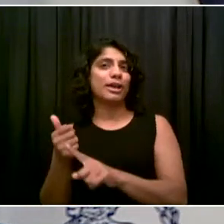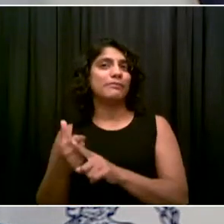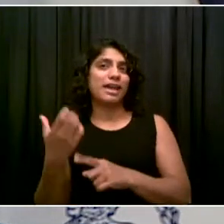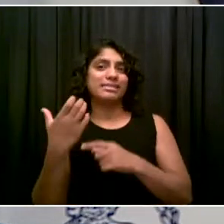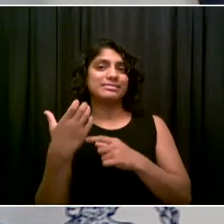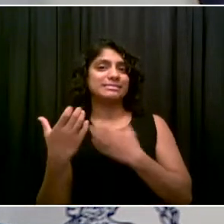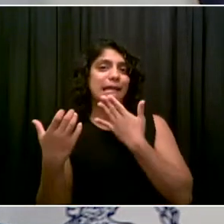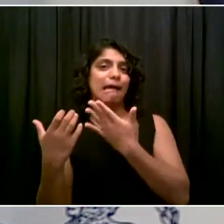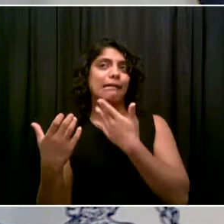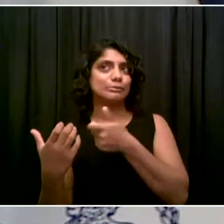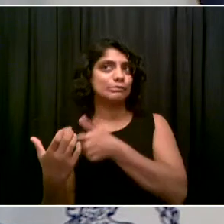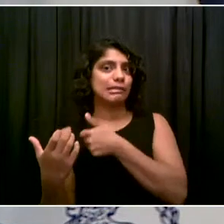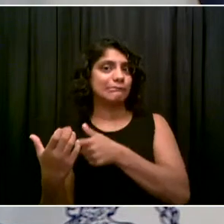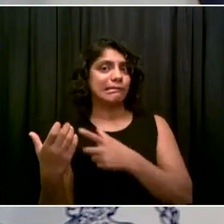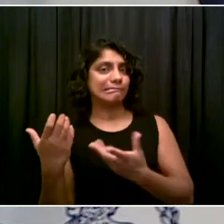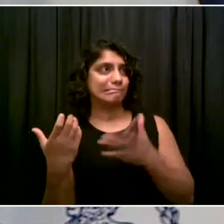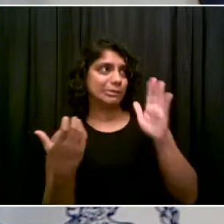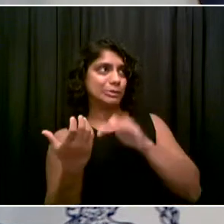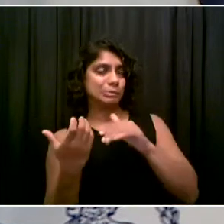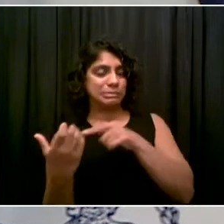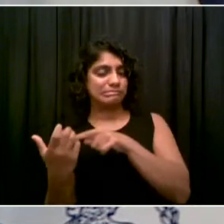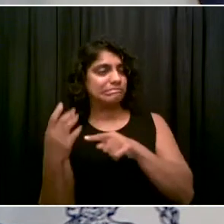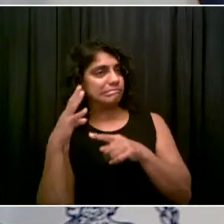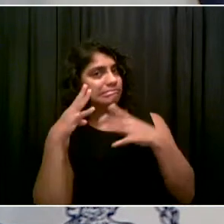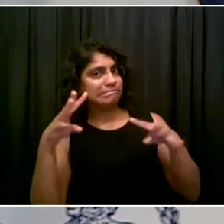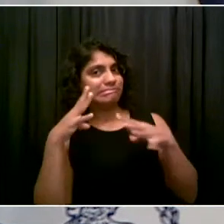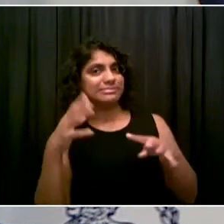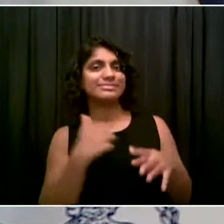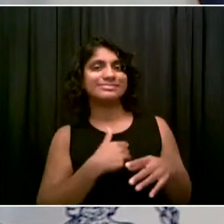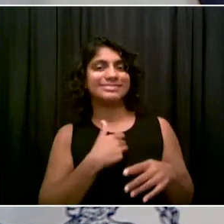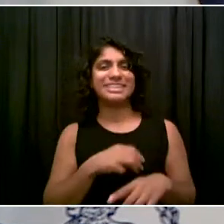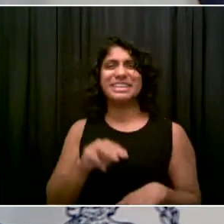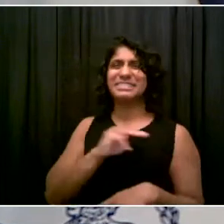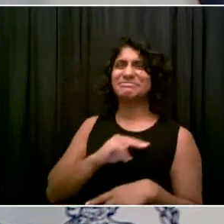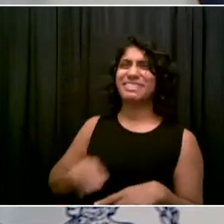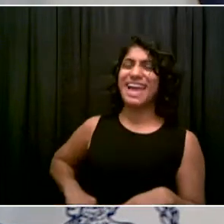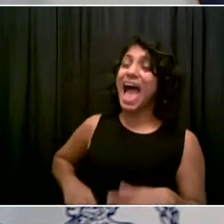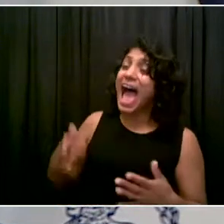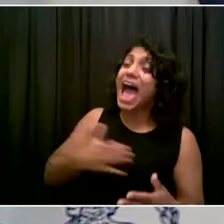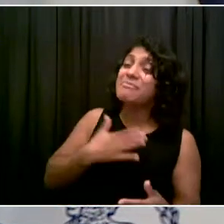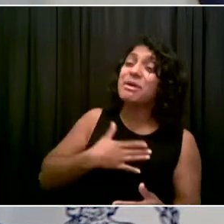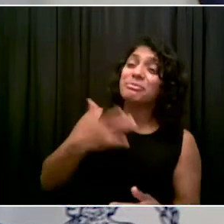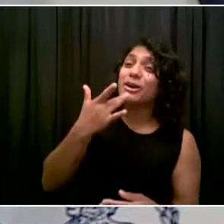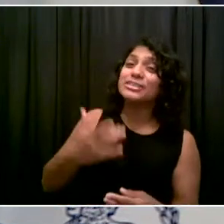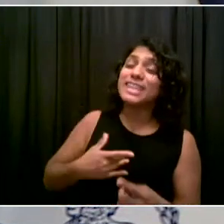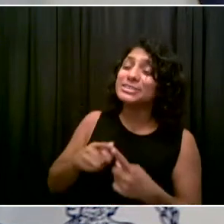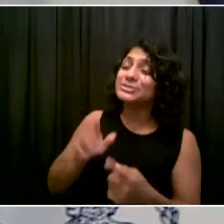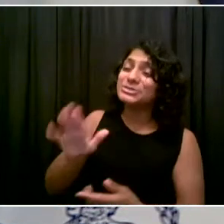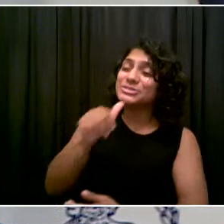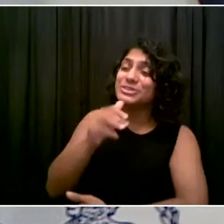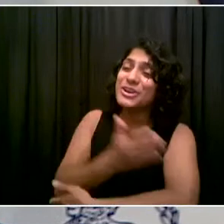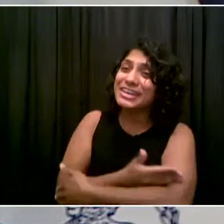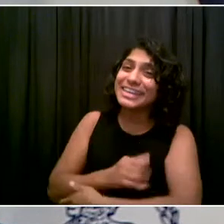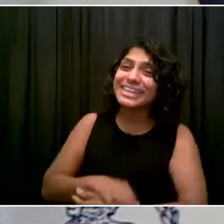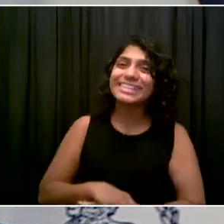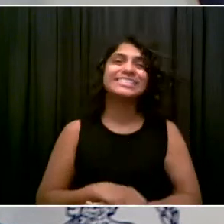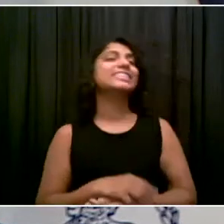EXCUSE ME IF YOU HEAR MY DAUGHTER SINGING HAPPY BIRTHDAY TO HERSELF. MICHAEL EXTEND AN OFFICIAL HAPPY